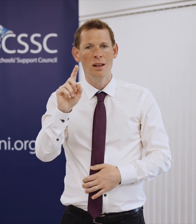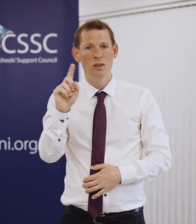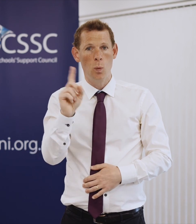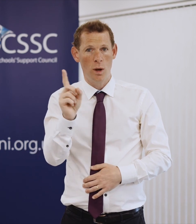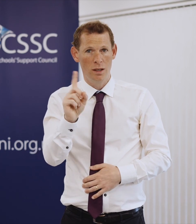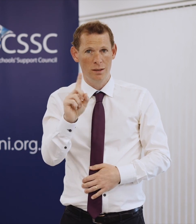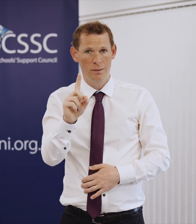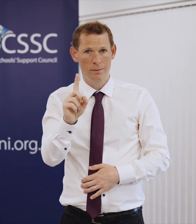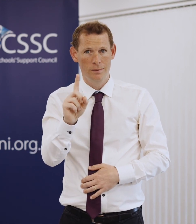and what